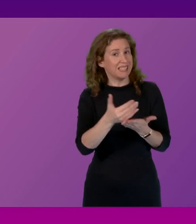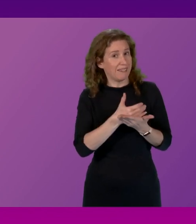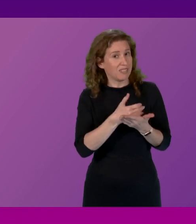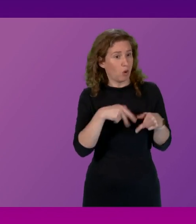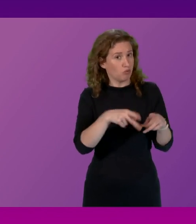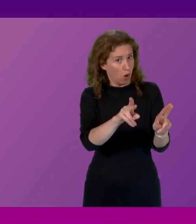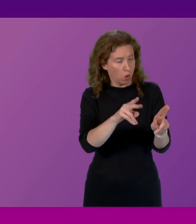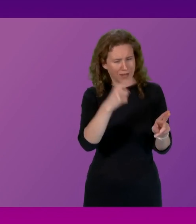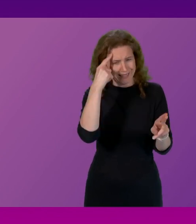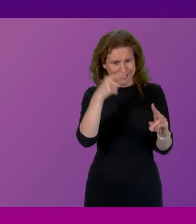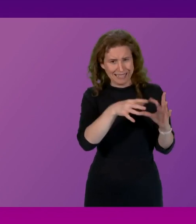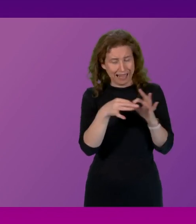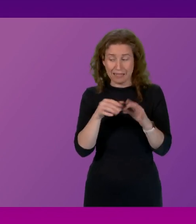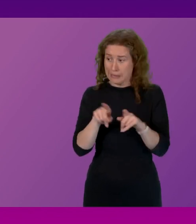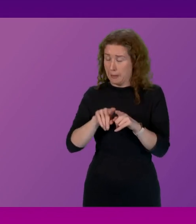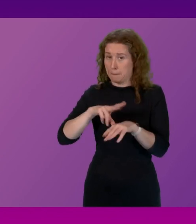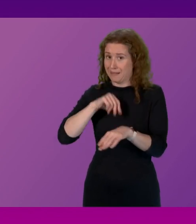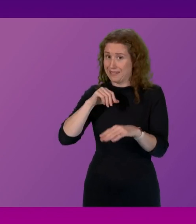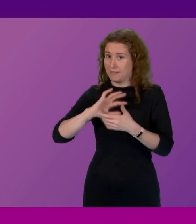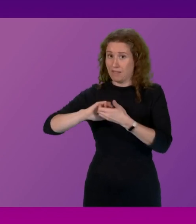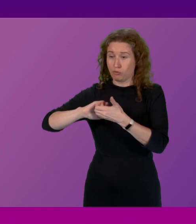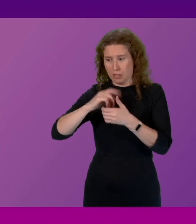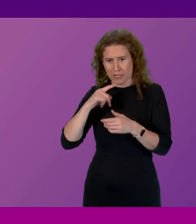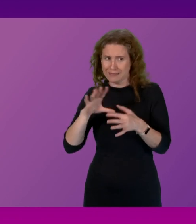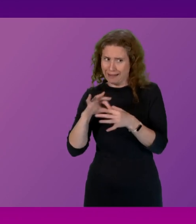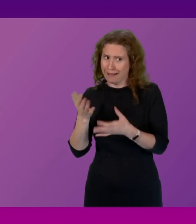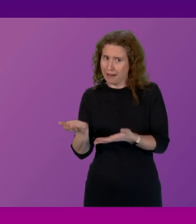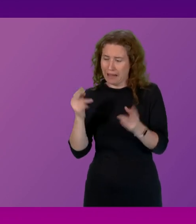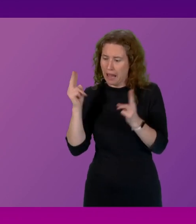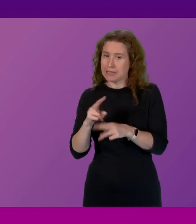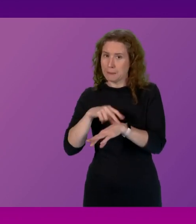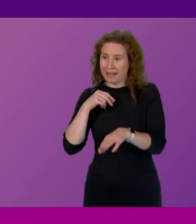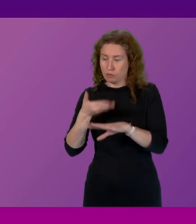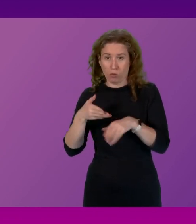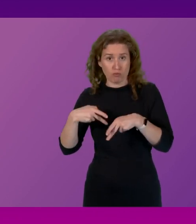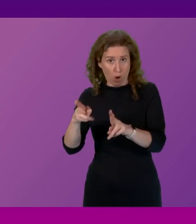the number of fatalities, as does the Scottish Police Federation. Does the First Minister share my concerns and the concerns of road safety campaigners